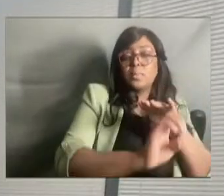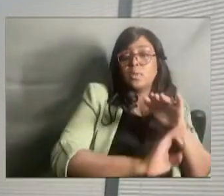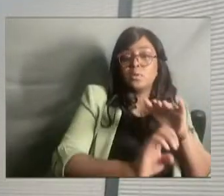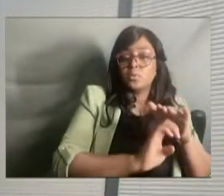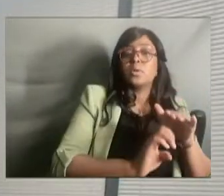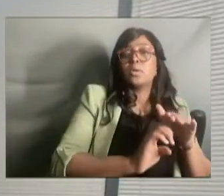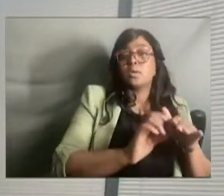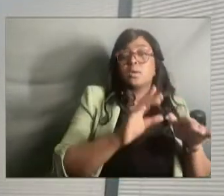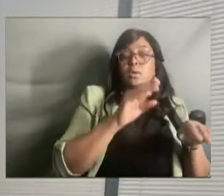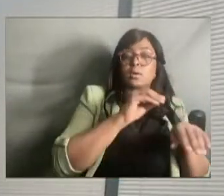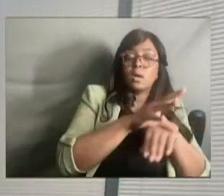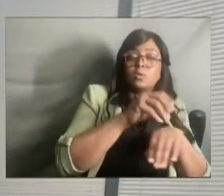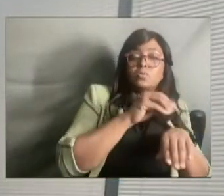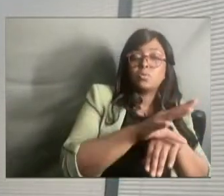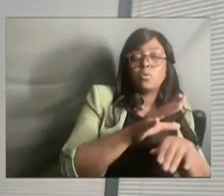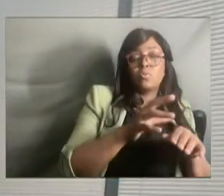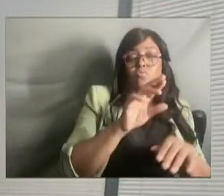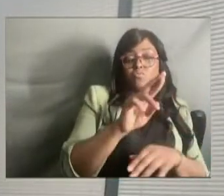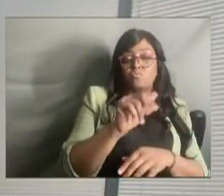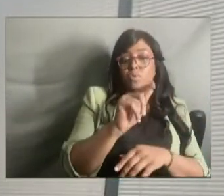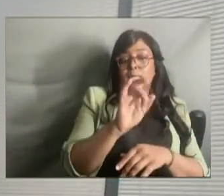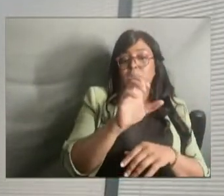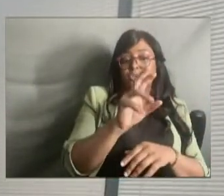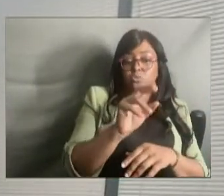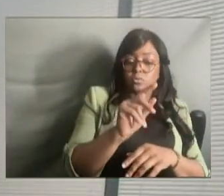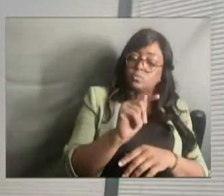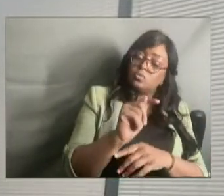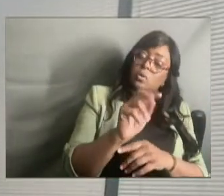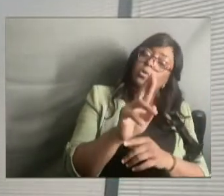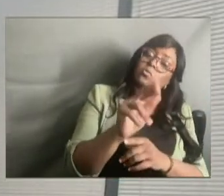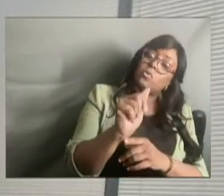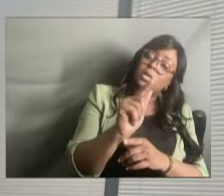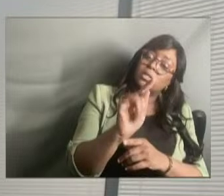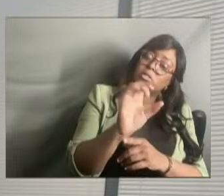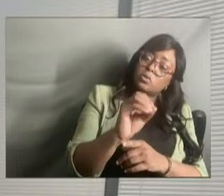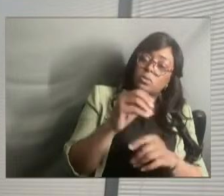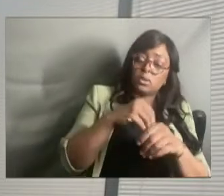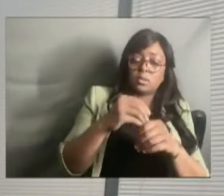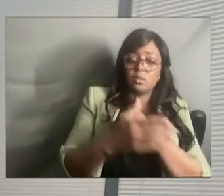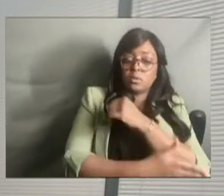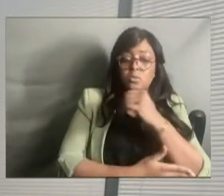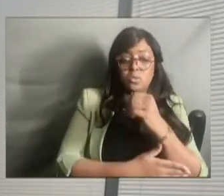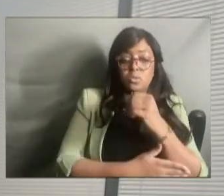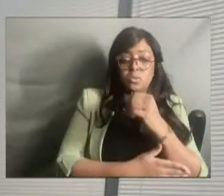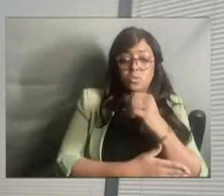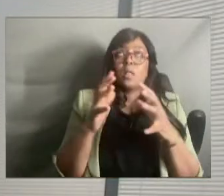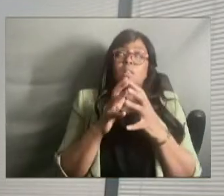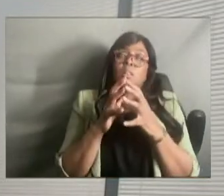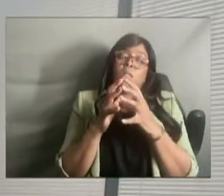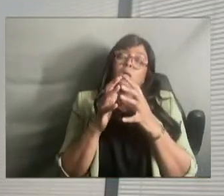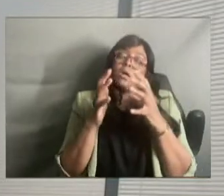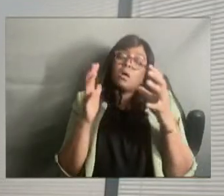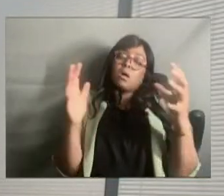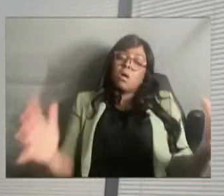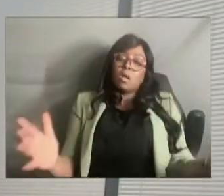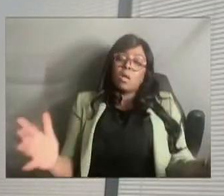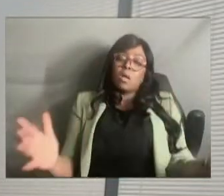the worst elementary counselor ratios in the country. There's a